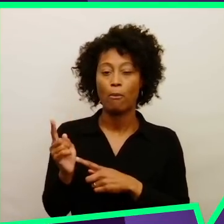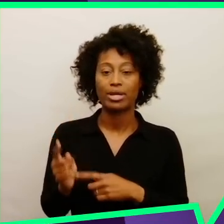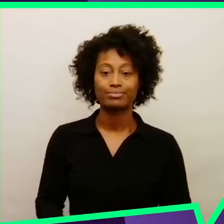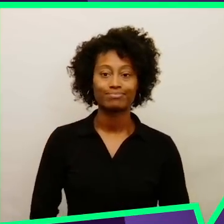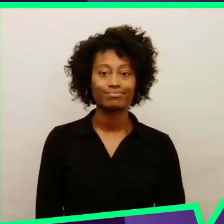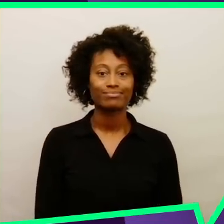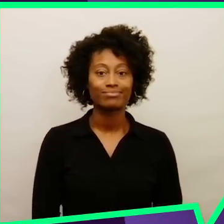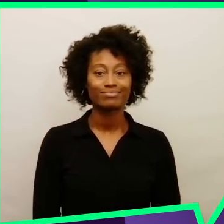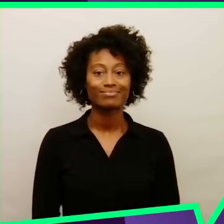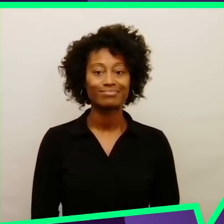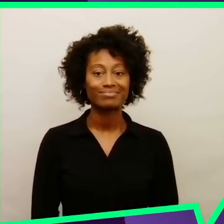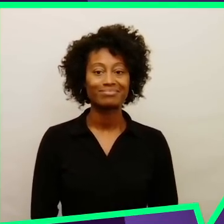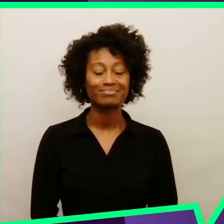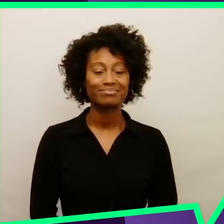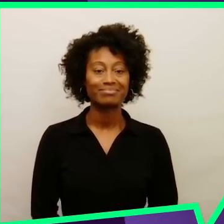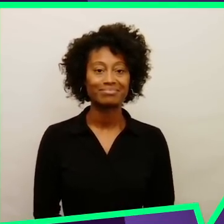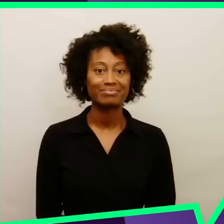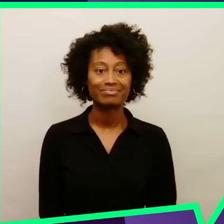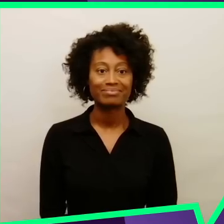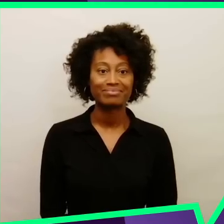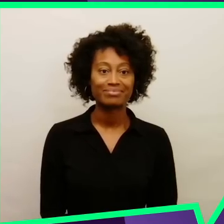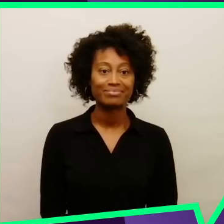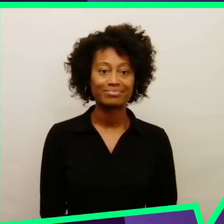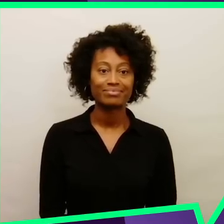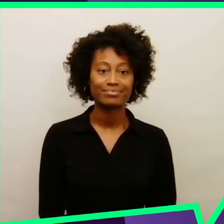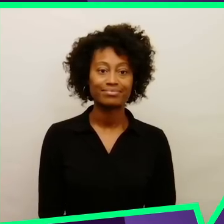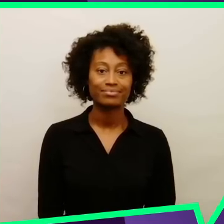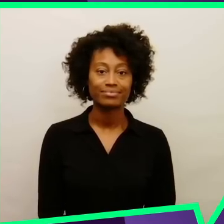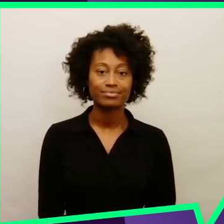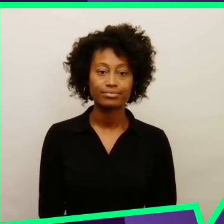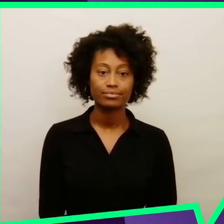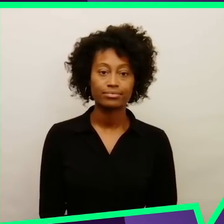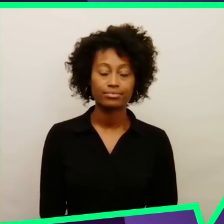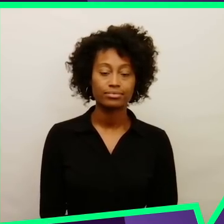We'll meet you back here and at the Indianapolis Motor Speedway in just a moment.